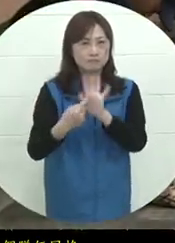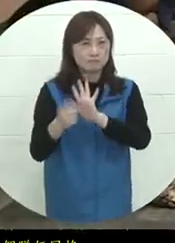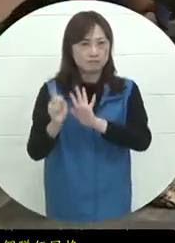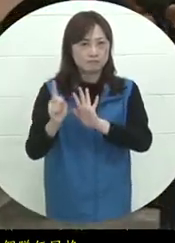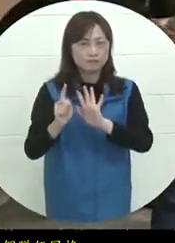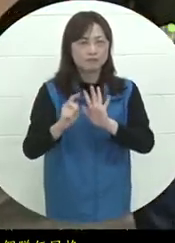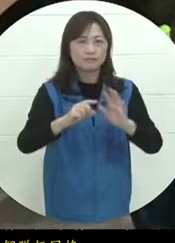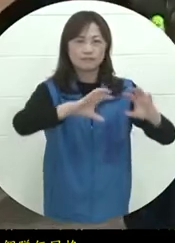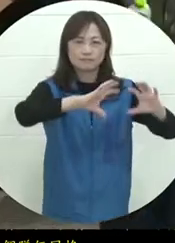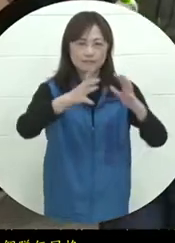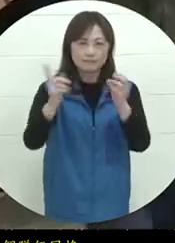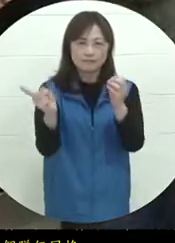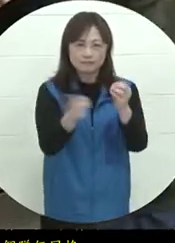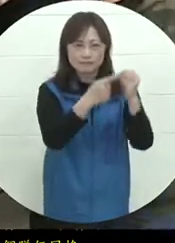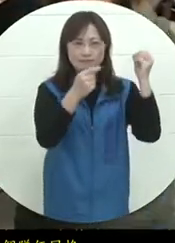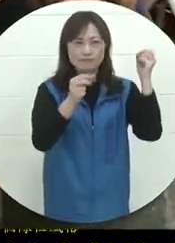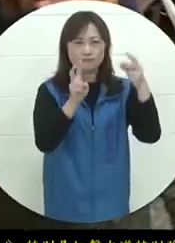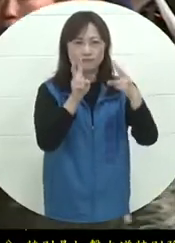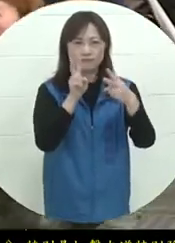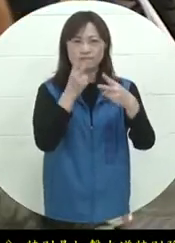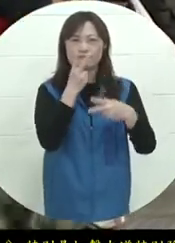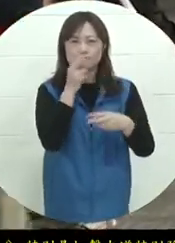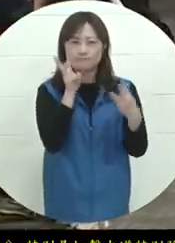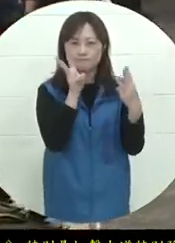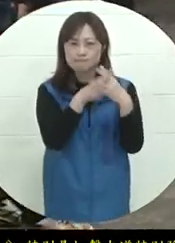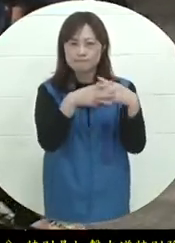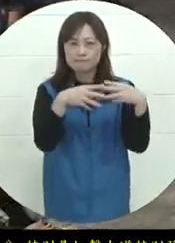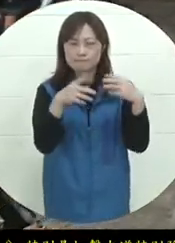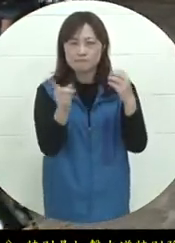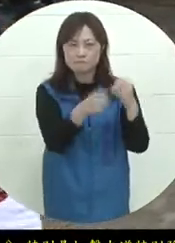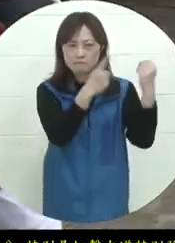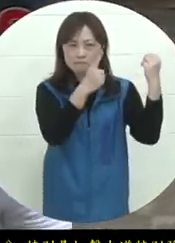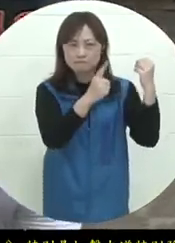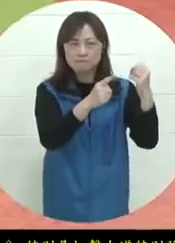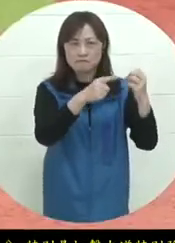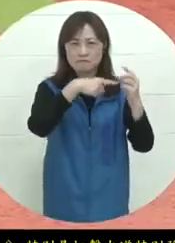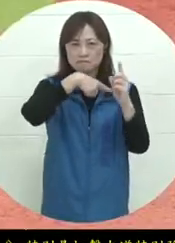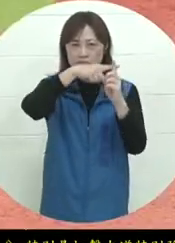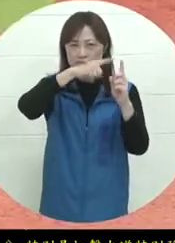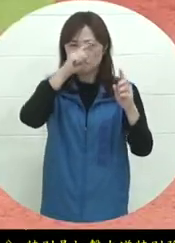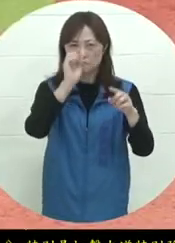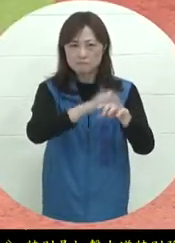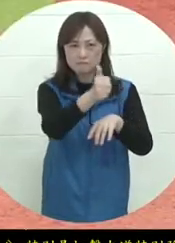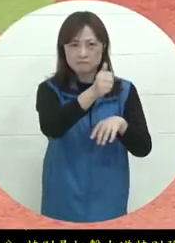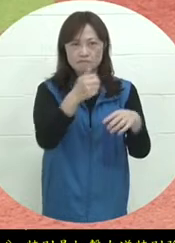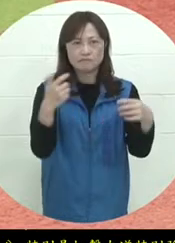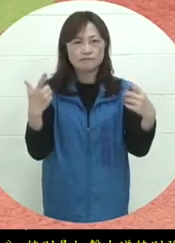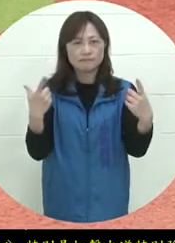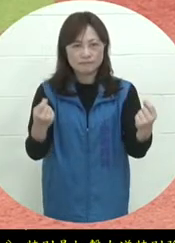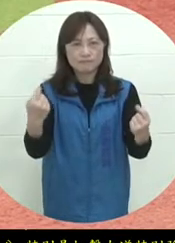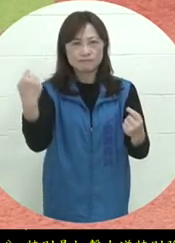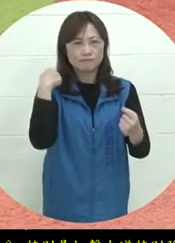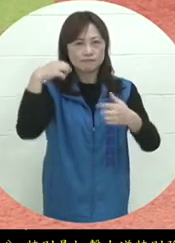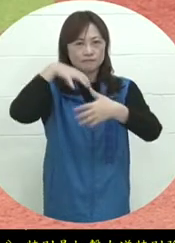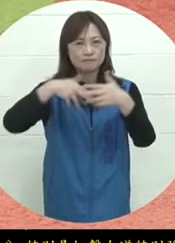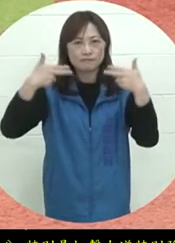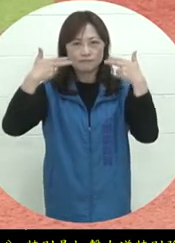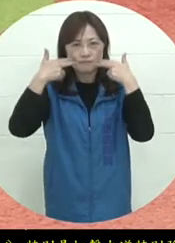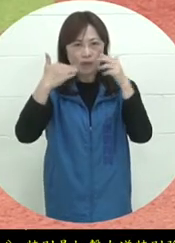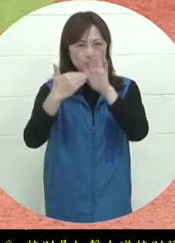very popular in the Asian Baseball World. Well, the impression of strong strength is the same , especially the back part of the hand. Yesterday, there were many beautiful skills in the infield defense